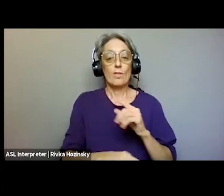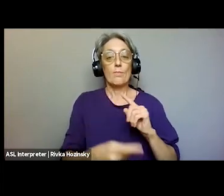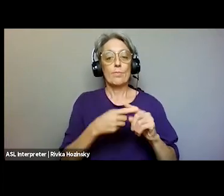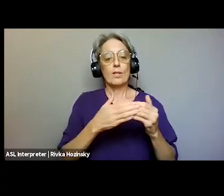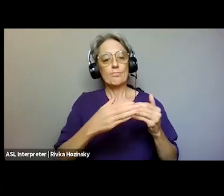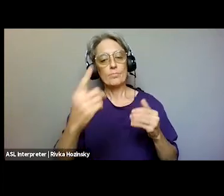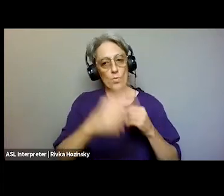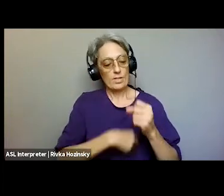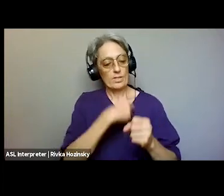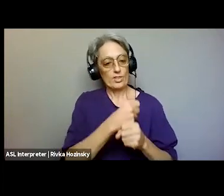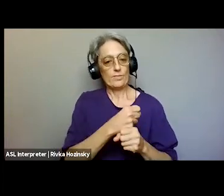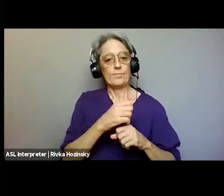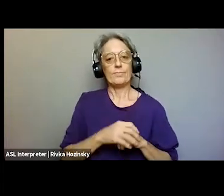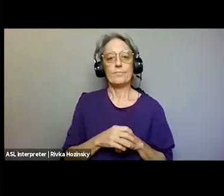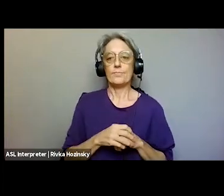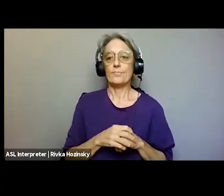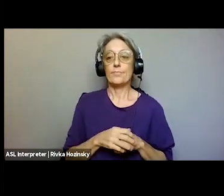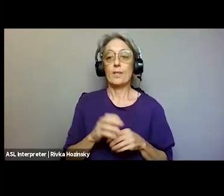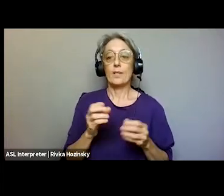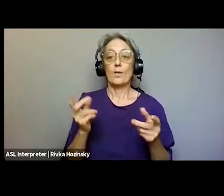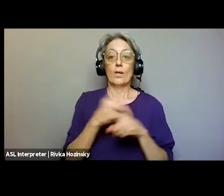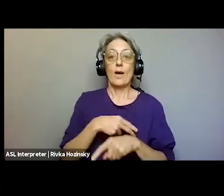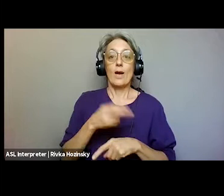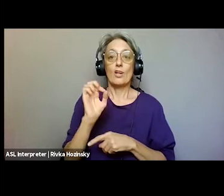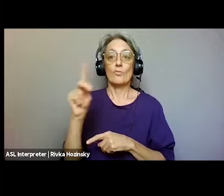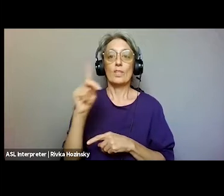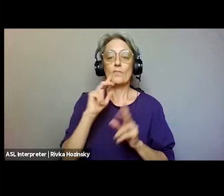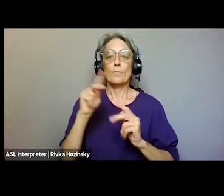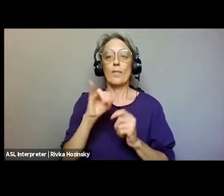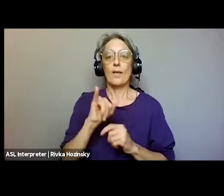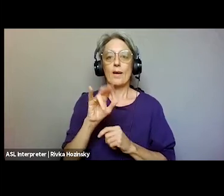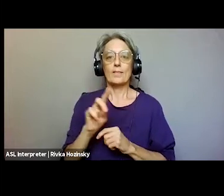with particularly elevated risks for individuals with intellectual and developmental disabilities.